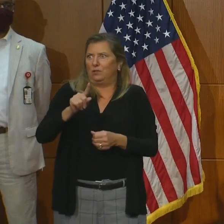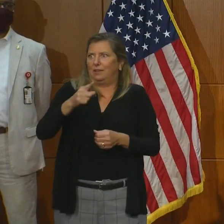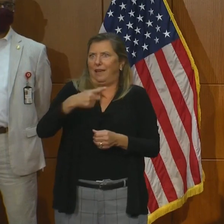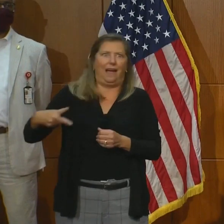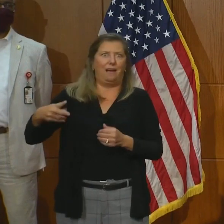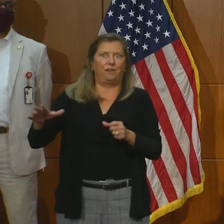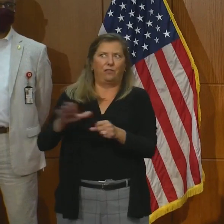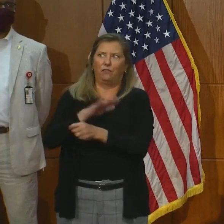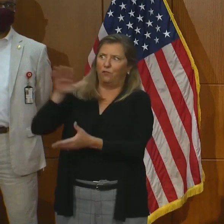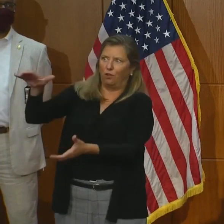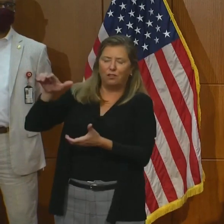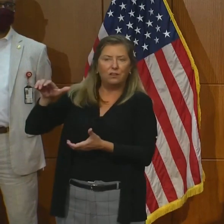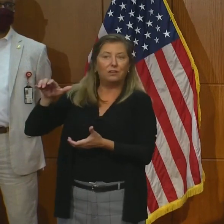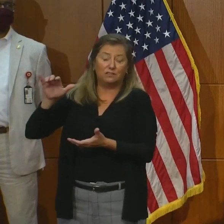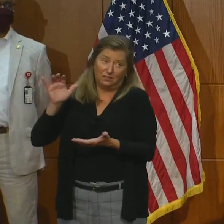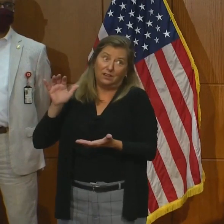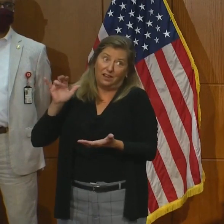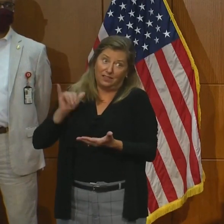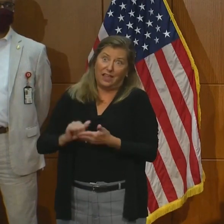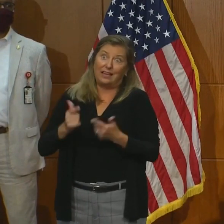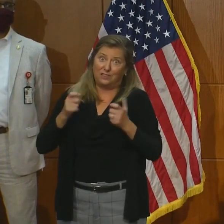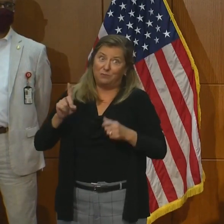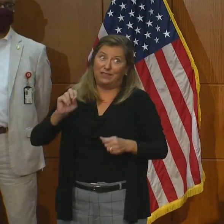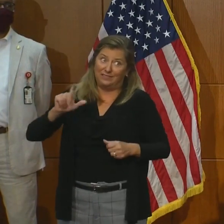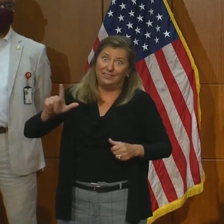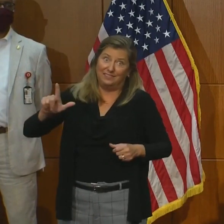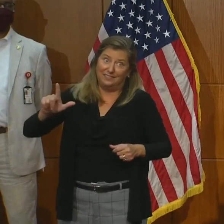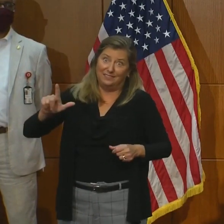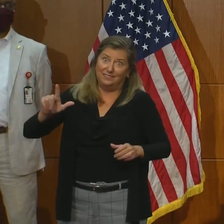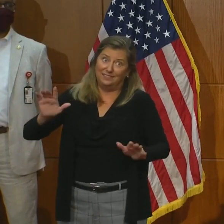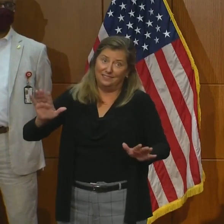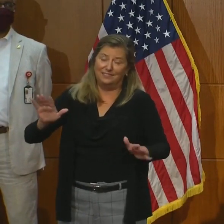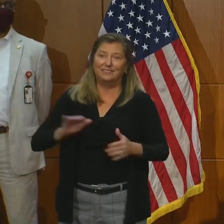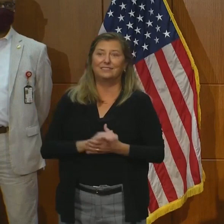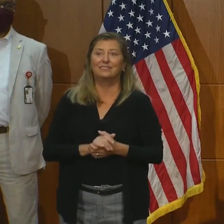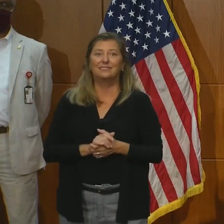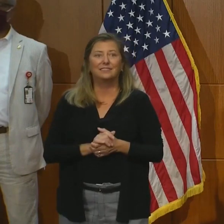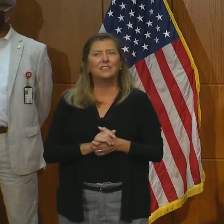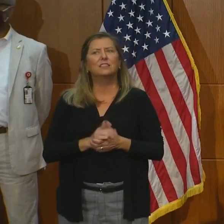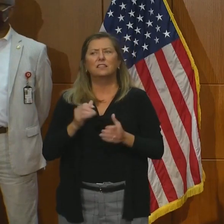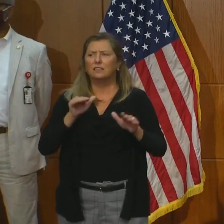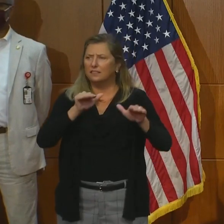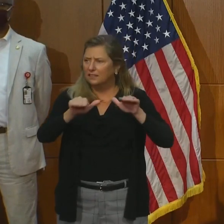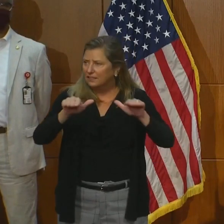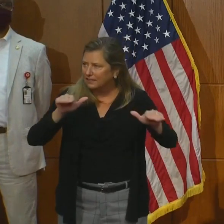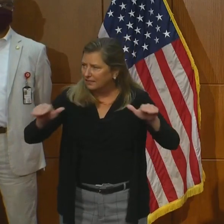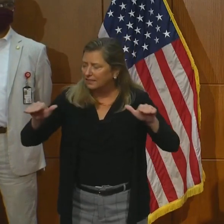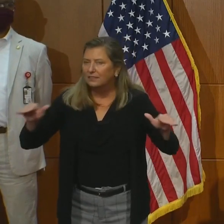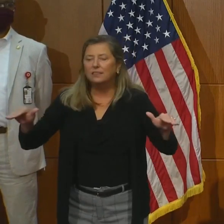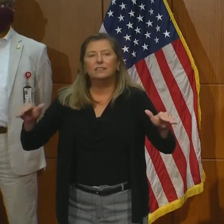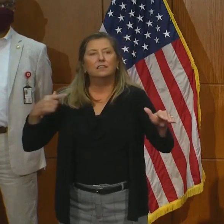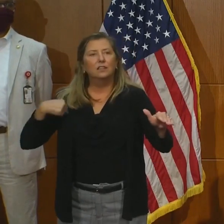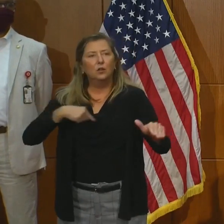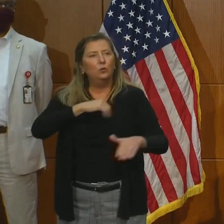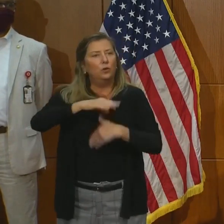15% OF CARE AT MONEY GO TO CALYXT. WE ARE GIVE. IN HIS